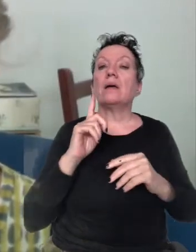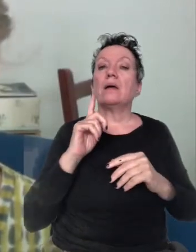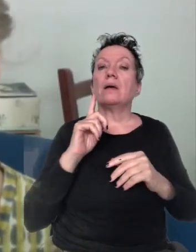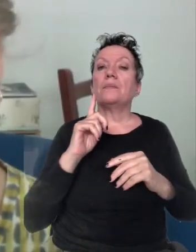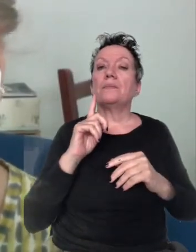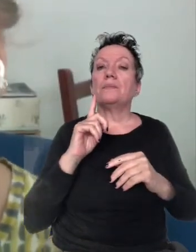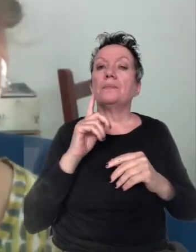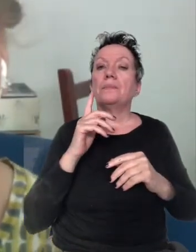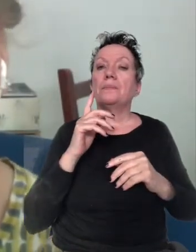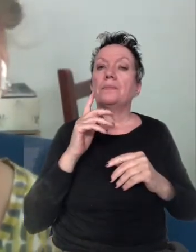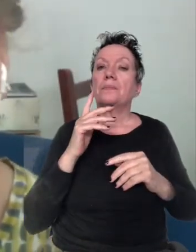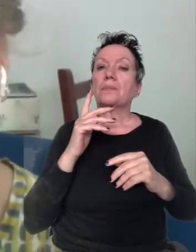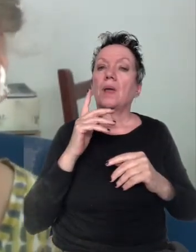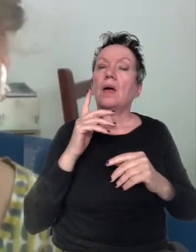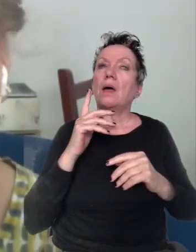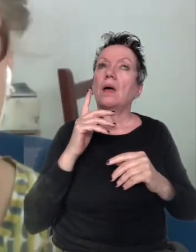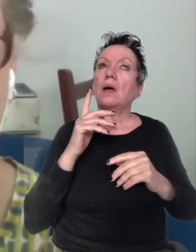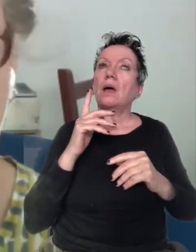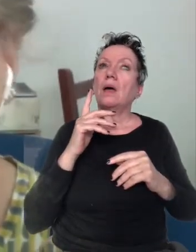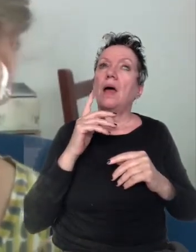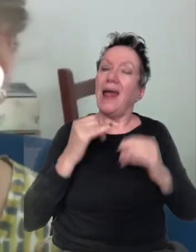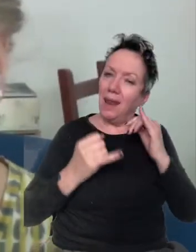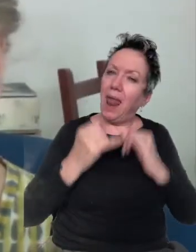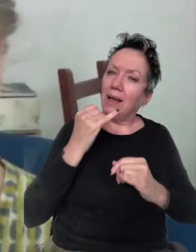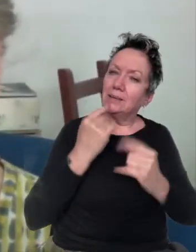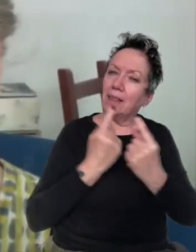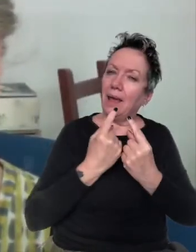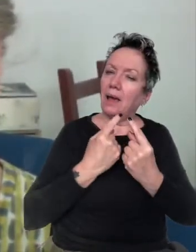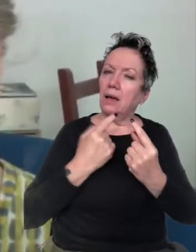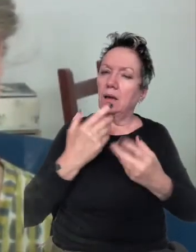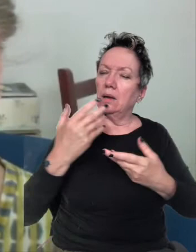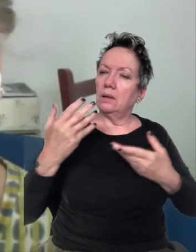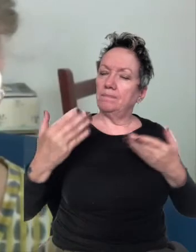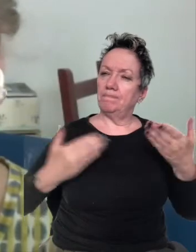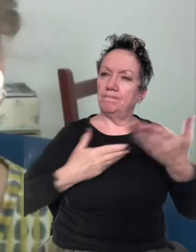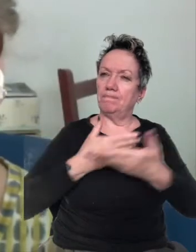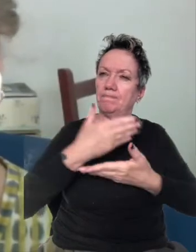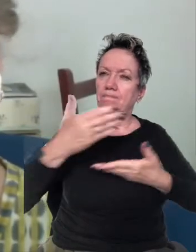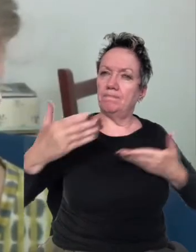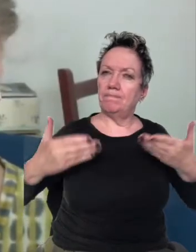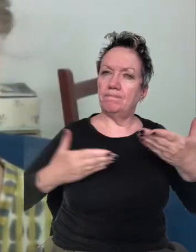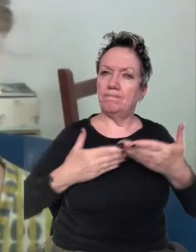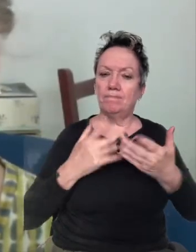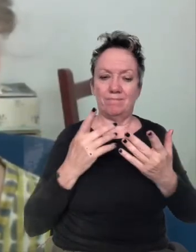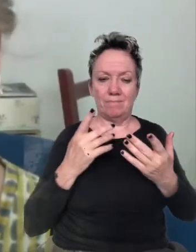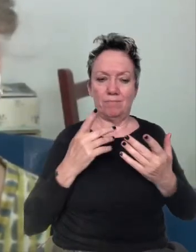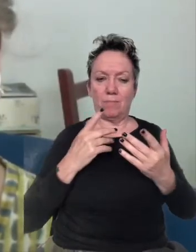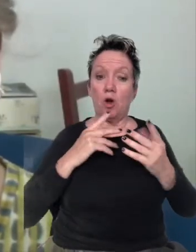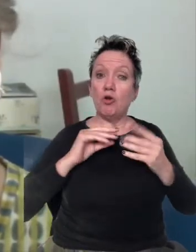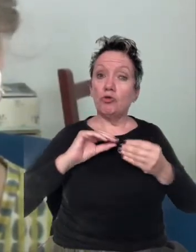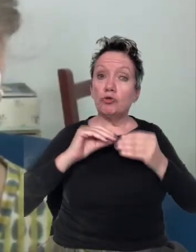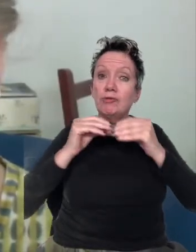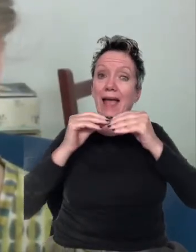of the key issues we sort of ended our session on, um, was how, how can creators make money out of all of this?